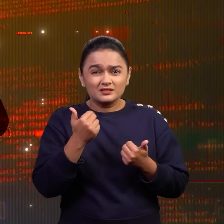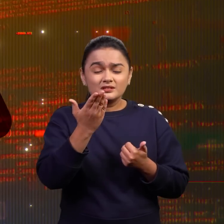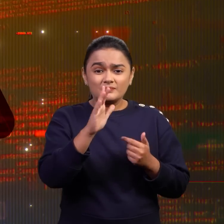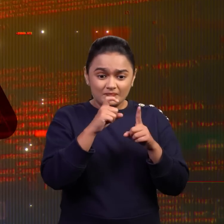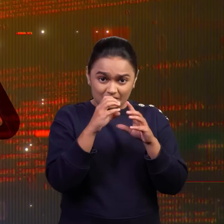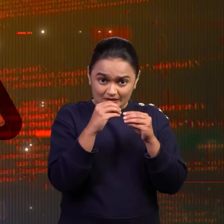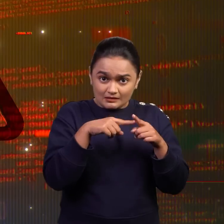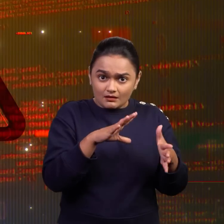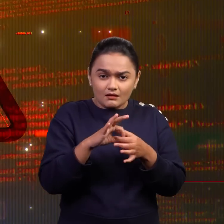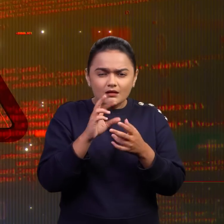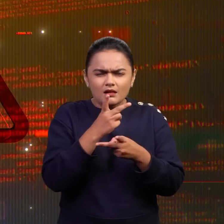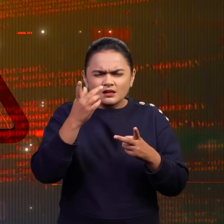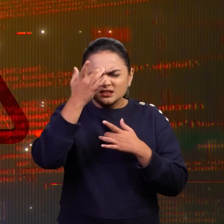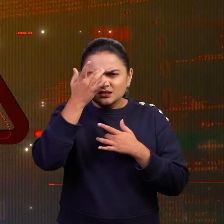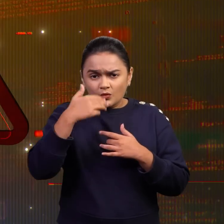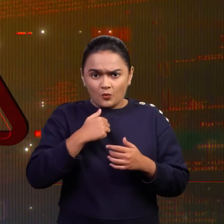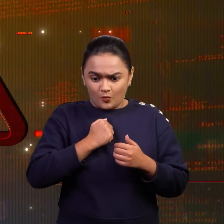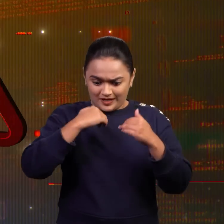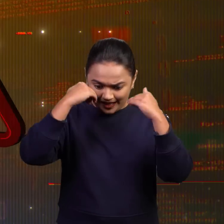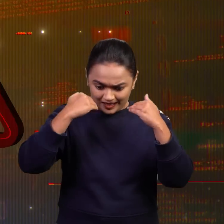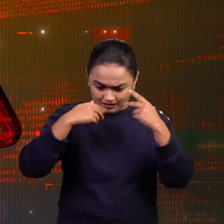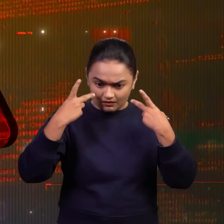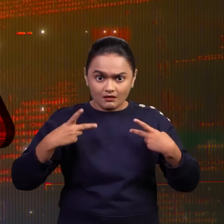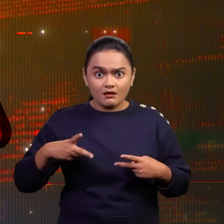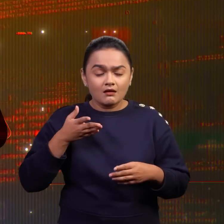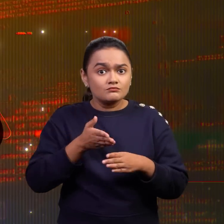Because diabetes can cause many diseases, affecting various organs.